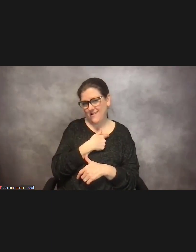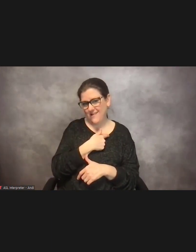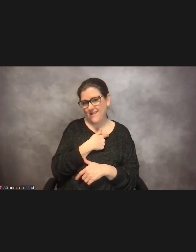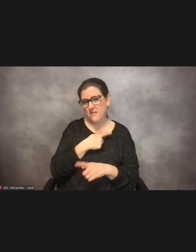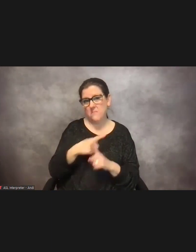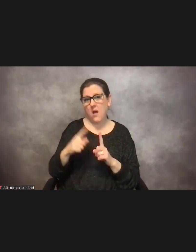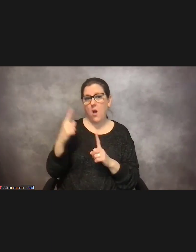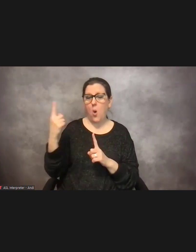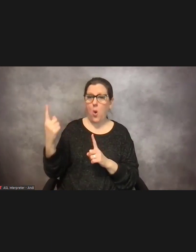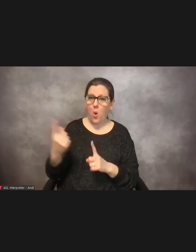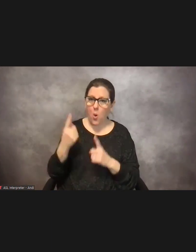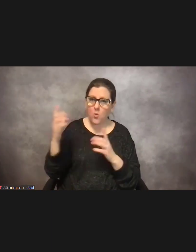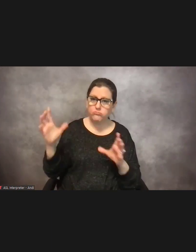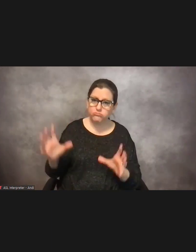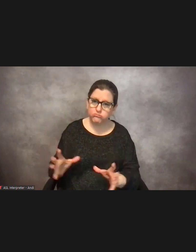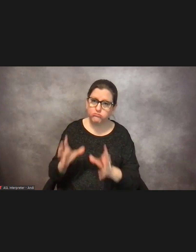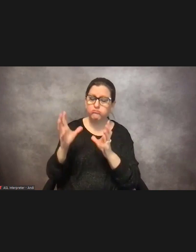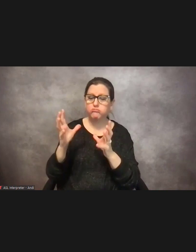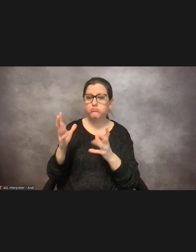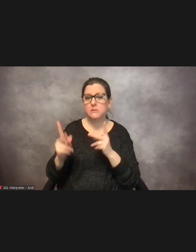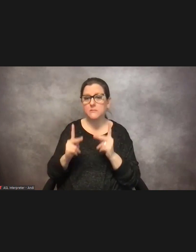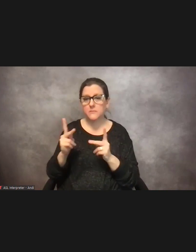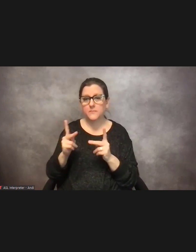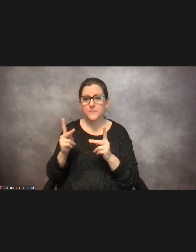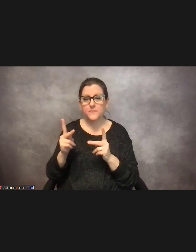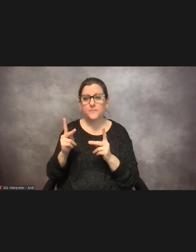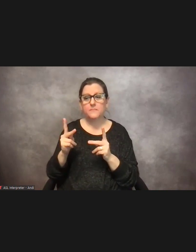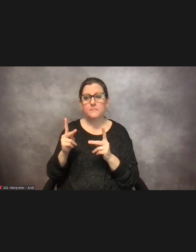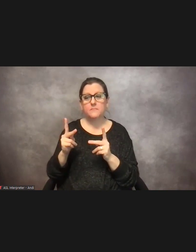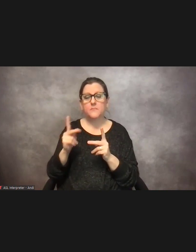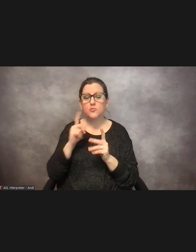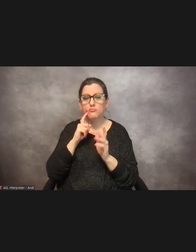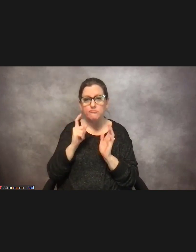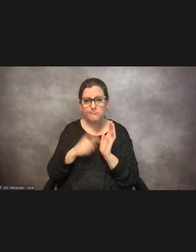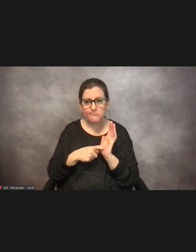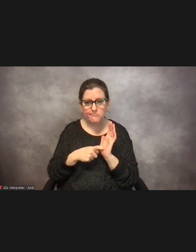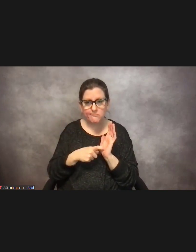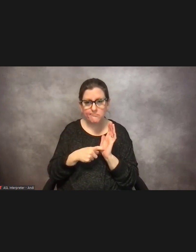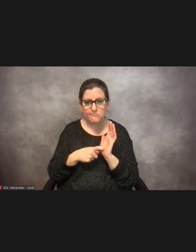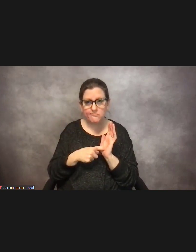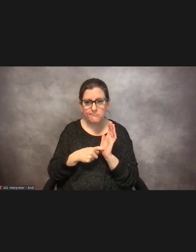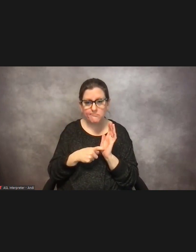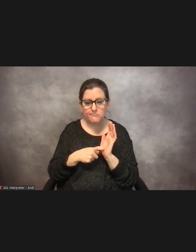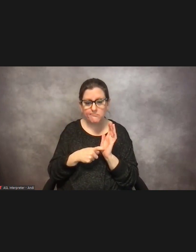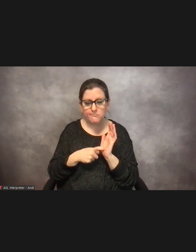to us, but we always encourage people to recognize that, you know,